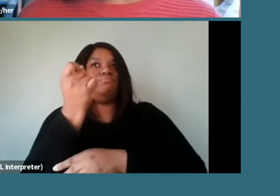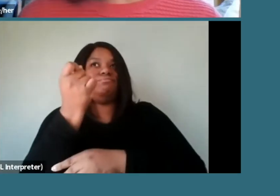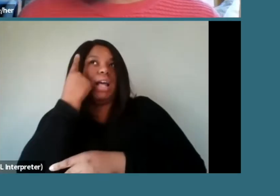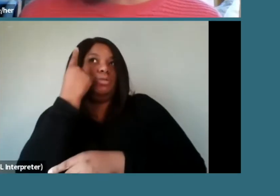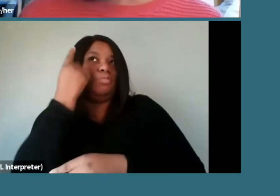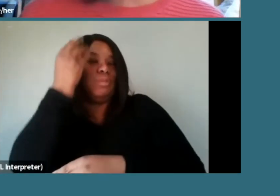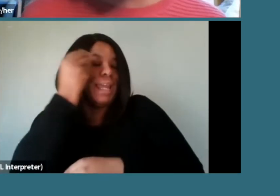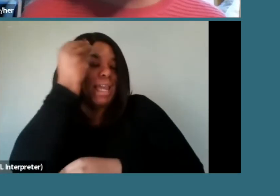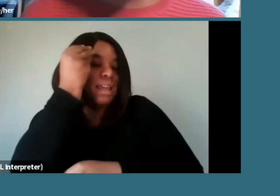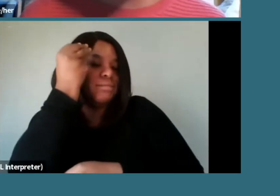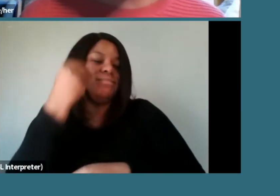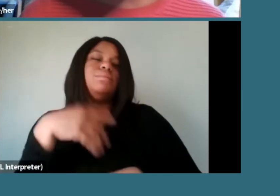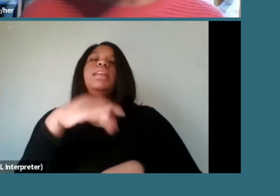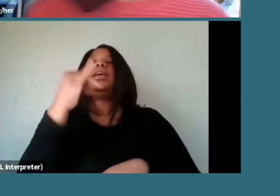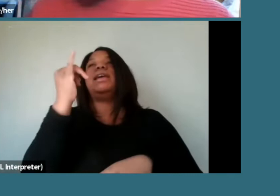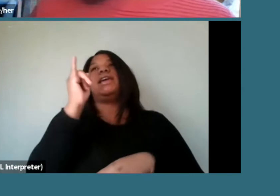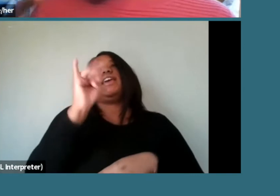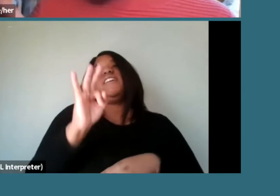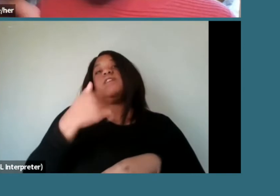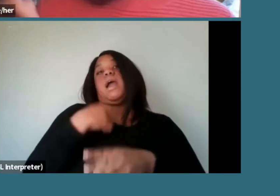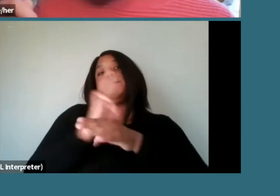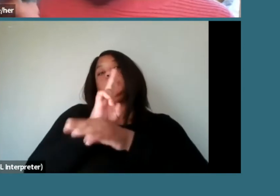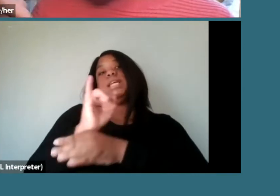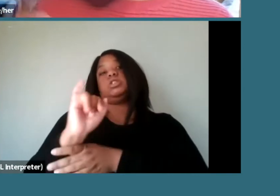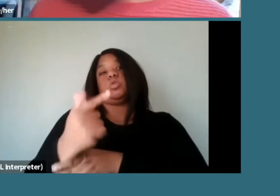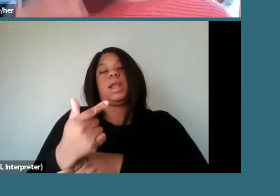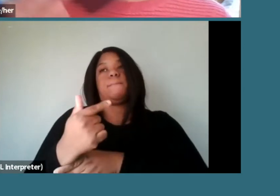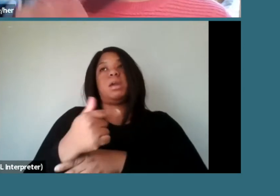If I'm going through Instagram, let's say, and I'm going (makes swiping noise, choo, choo, choo)